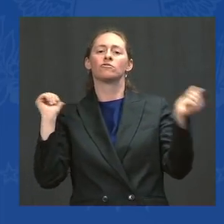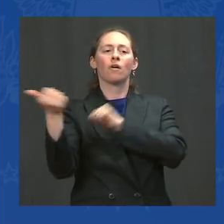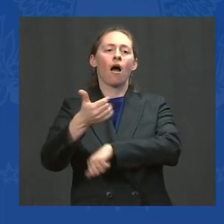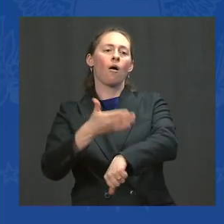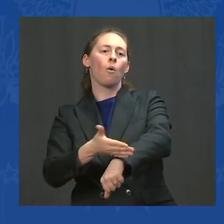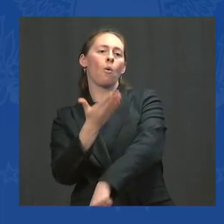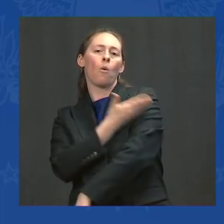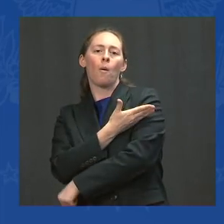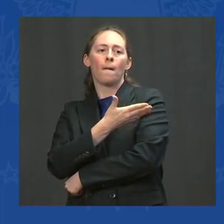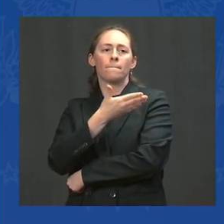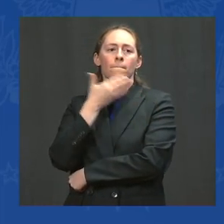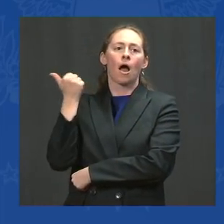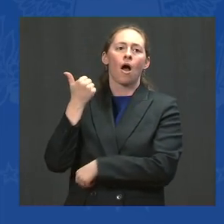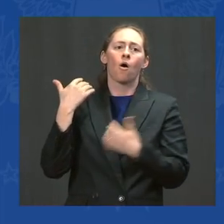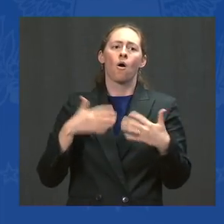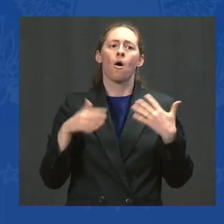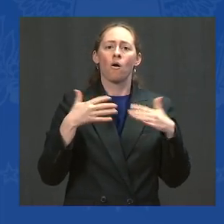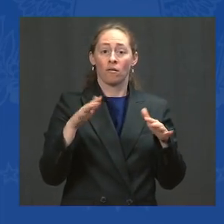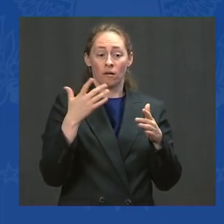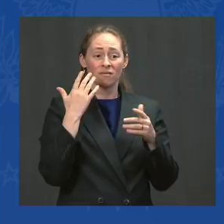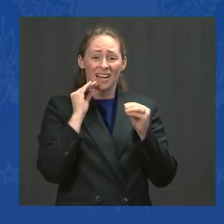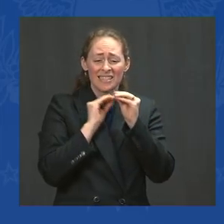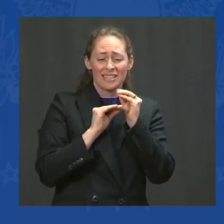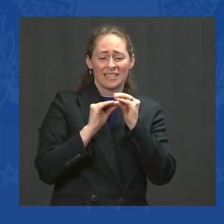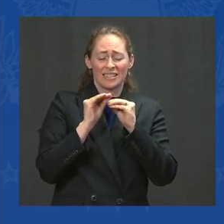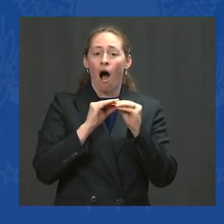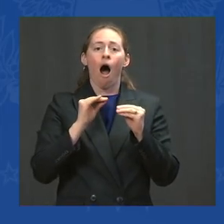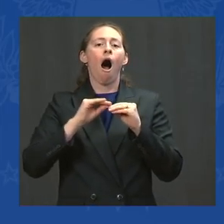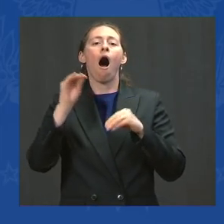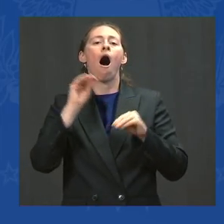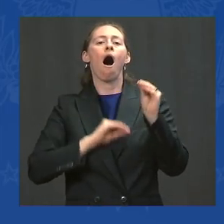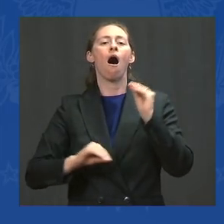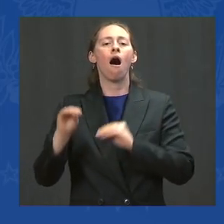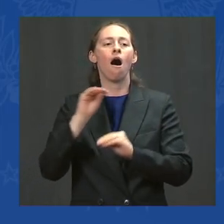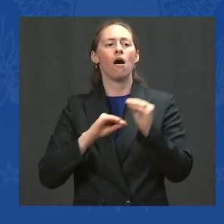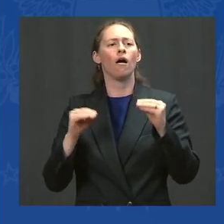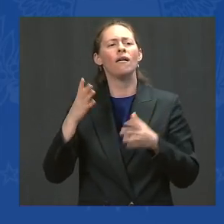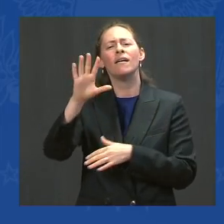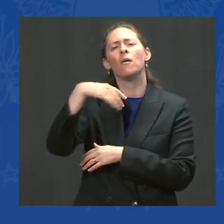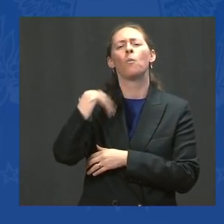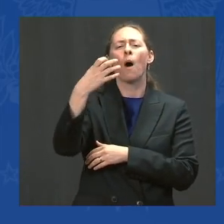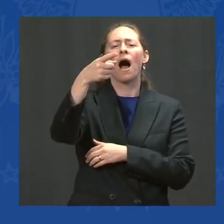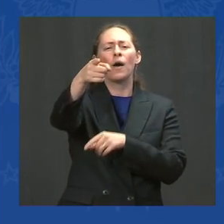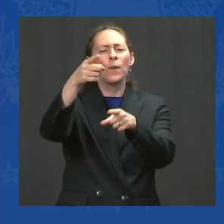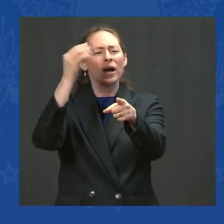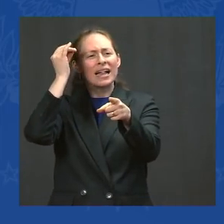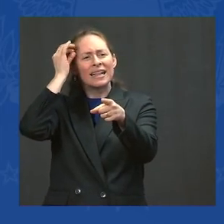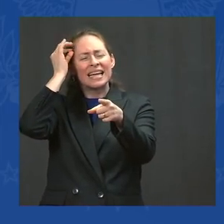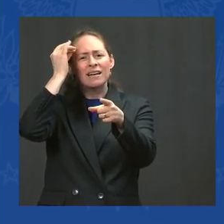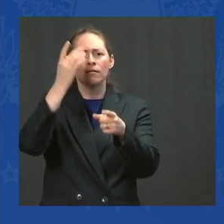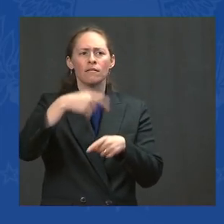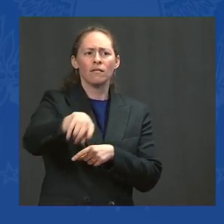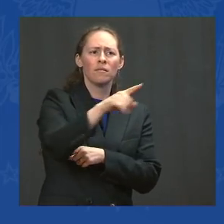Think of the single mom, struggling to put food on the table each month. The parent who has to tell their kid, "I'm sorry, honey,